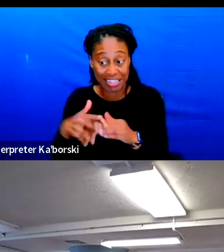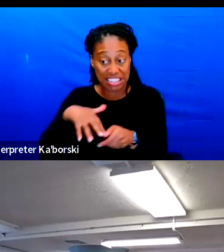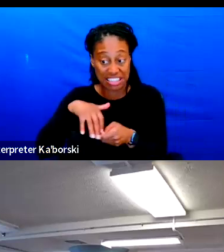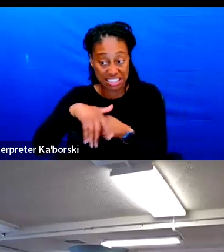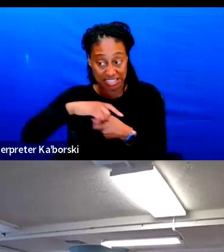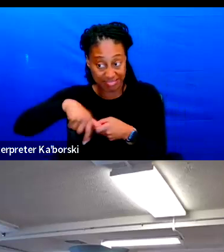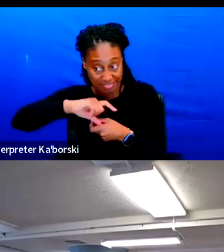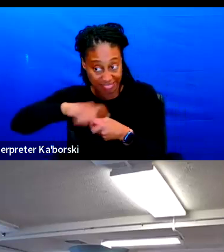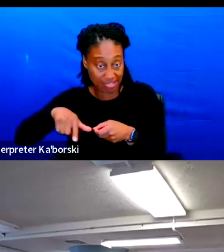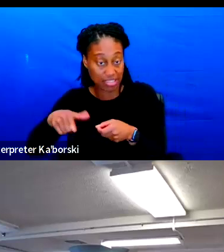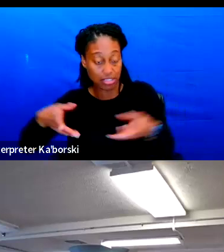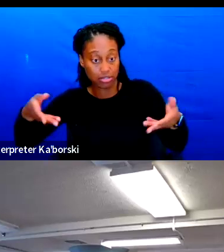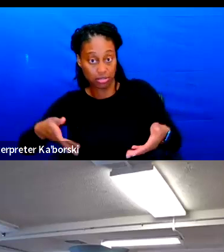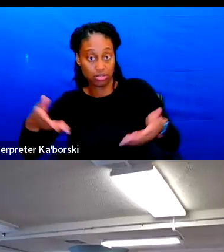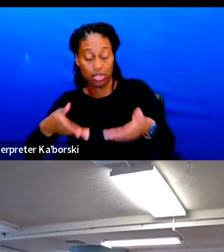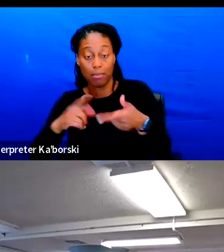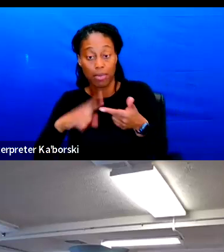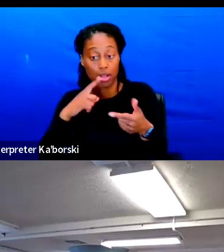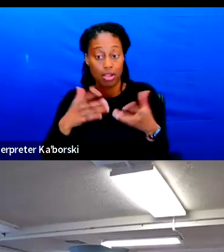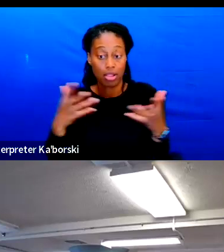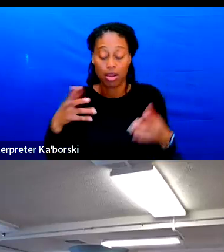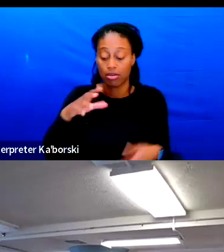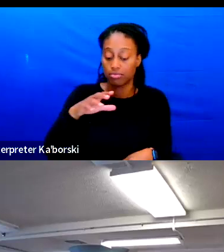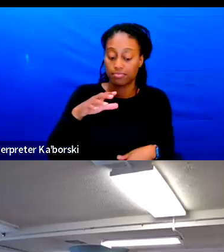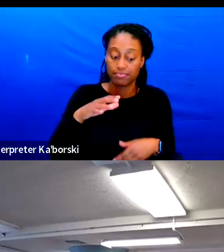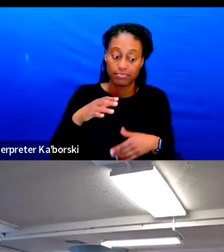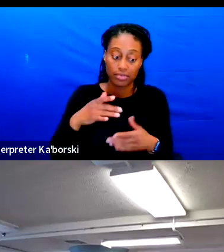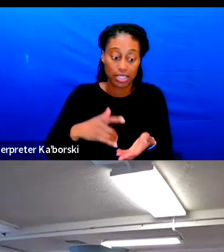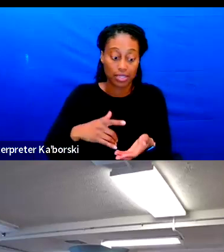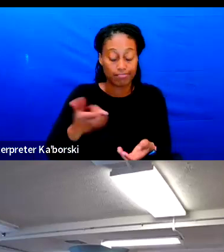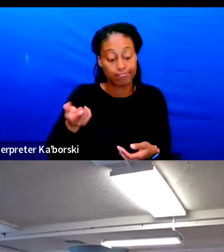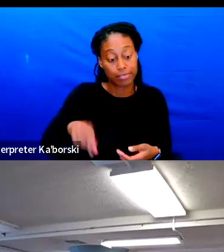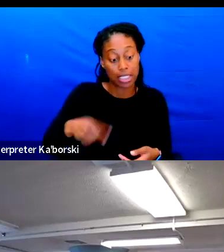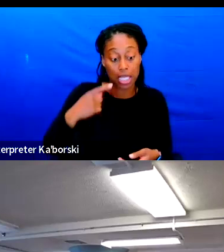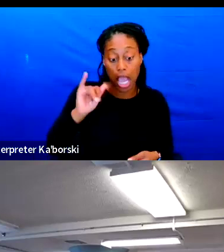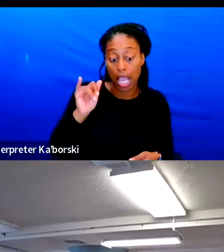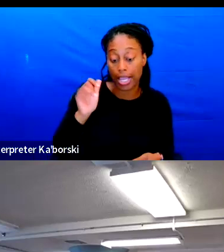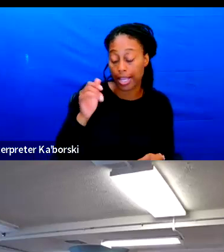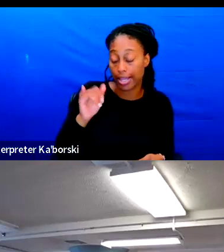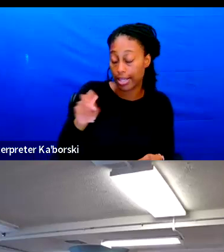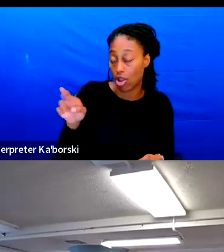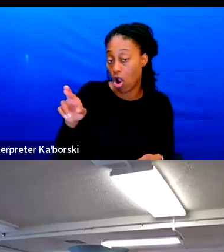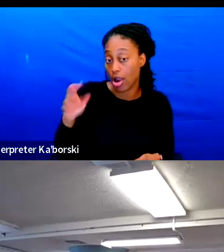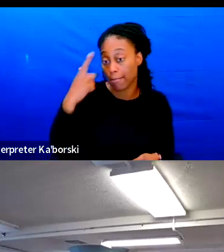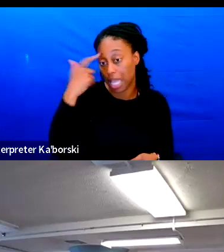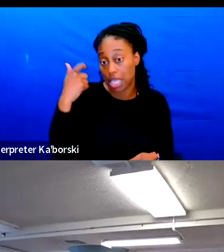Selina Butcher: a lot of calls for Ir are just because they don't know Selina Butcher: where to.